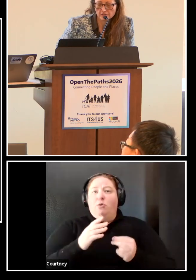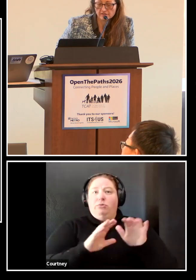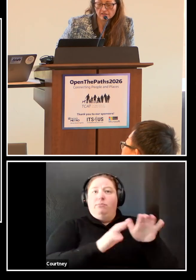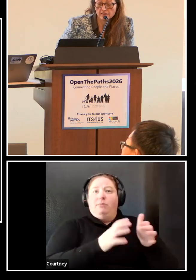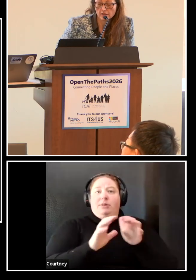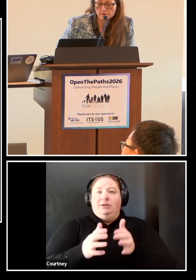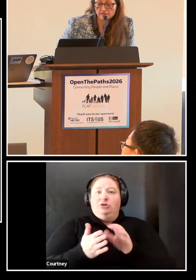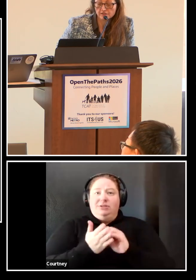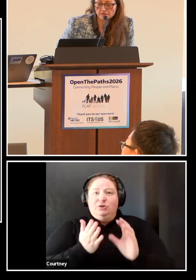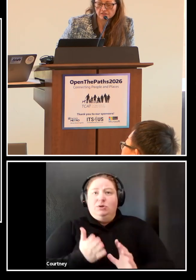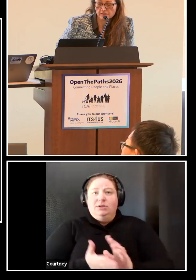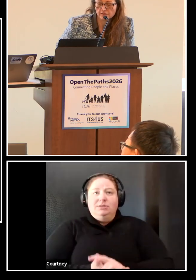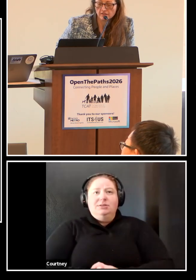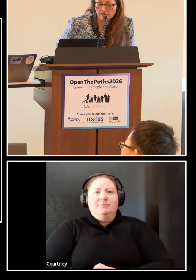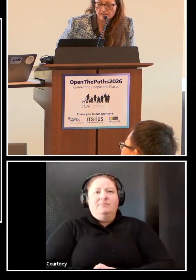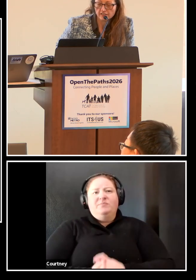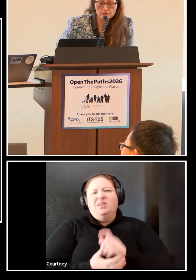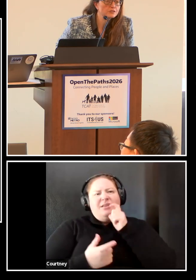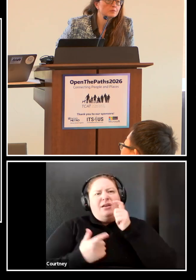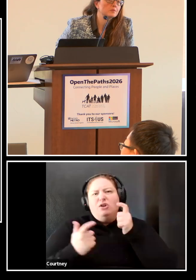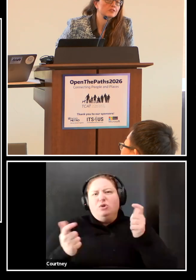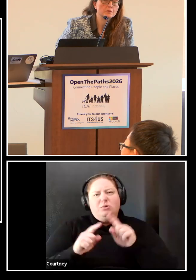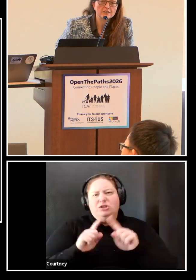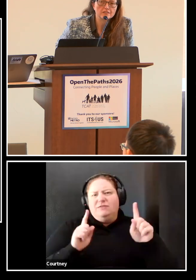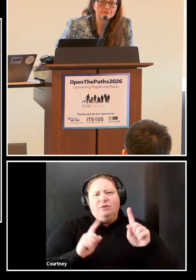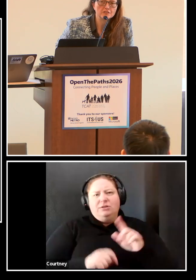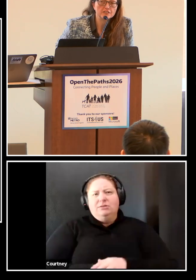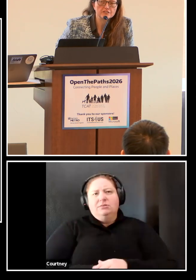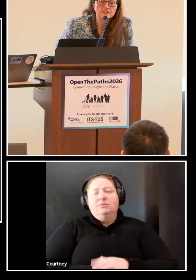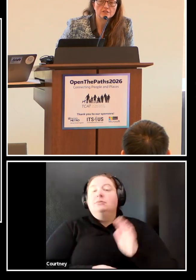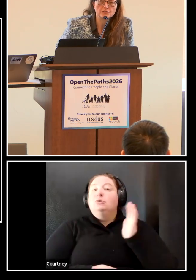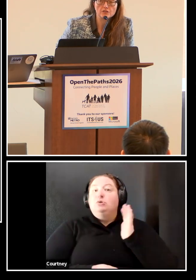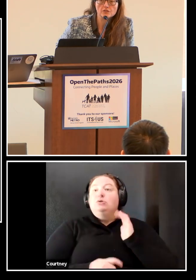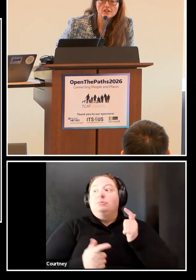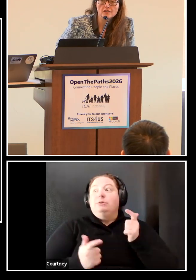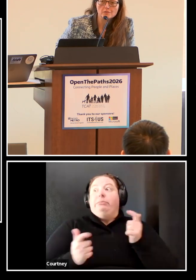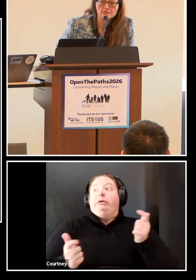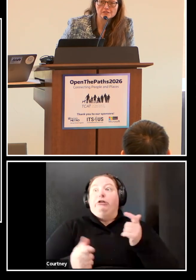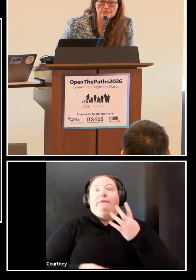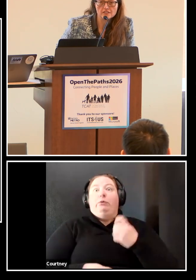but it's not that big of a difference. It used to be much bigger four years ago. So, Belleview's